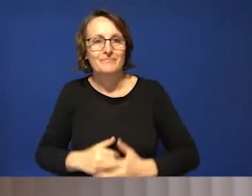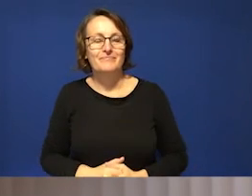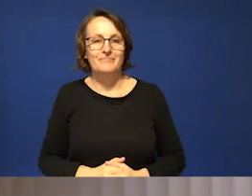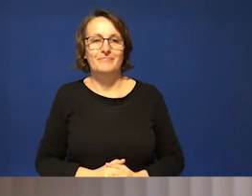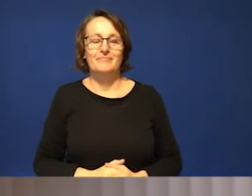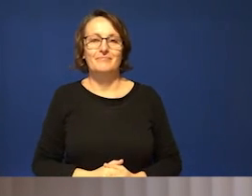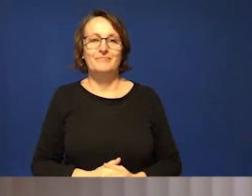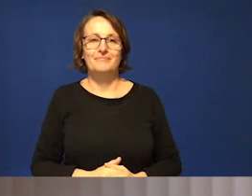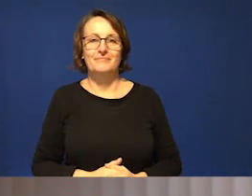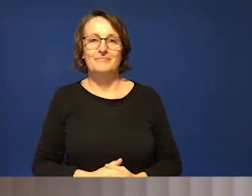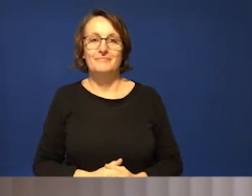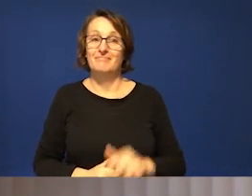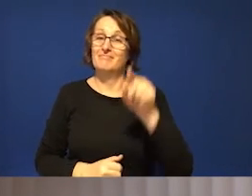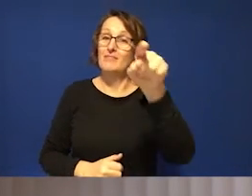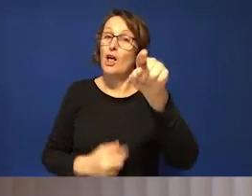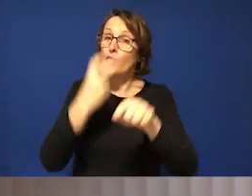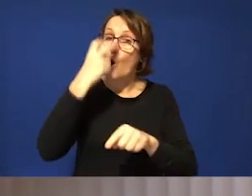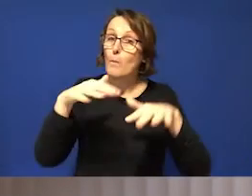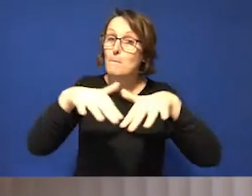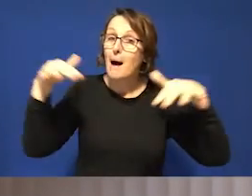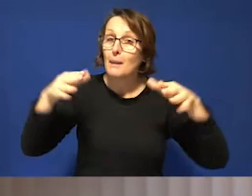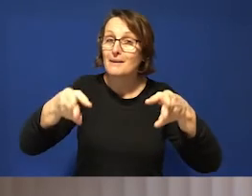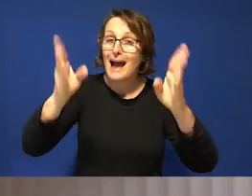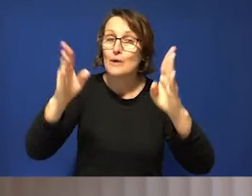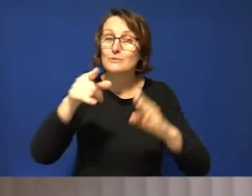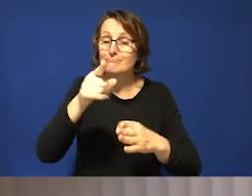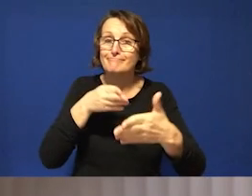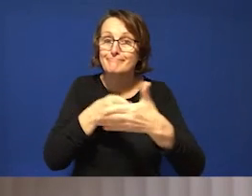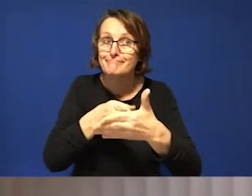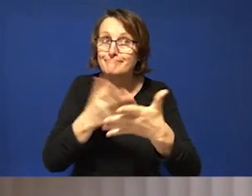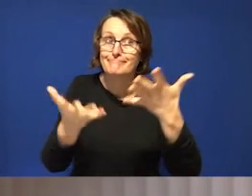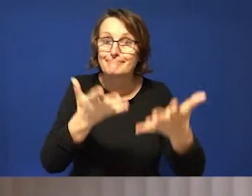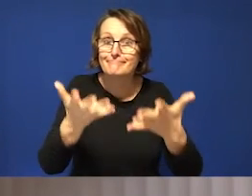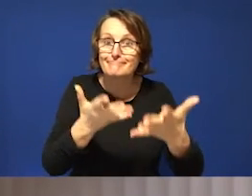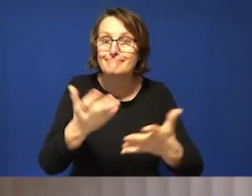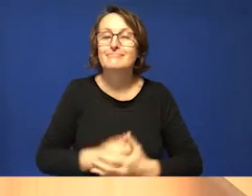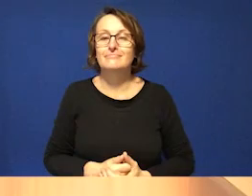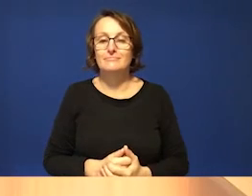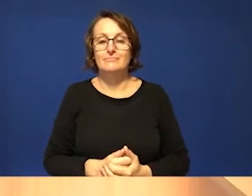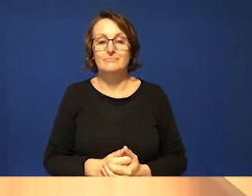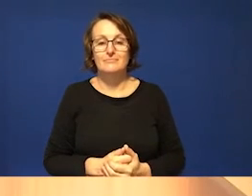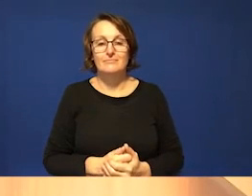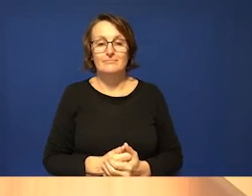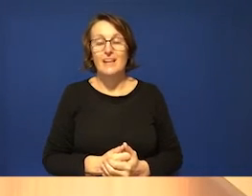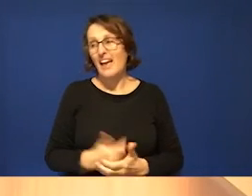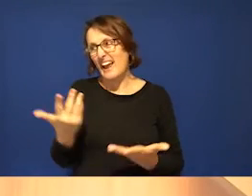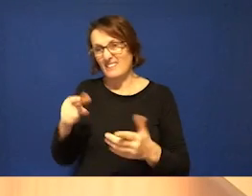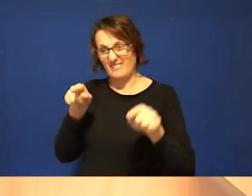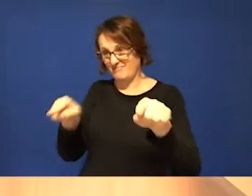the inaccessible element of the presence. And it speaks of a different period does not. Totally.